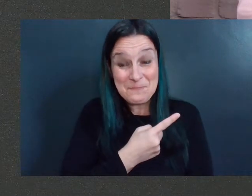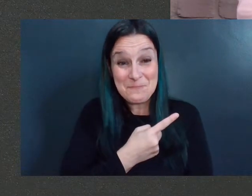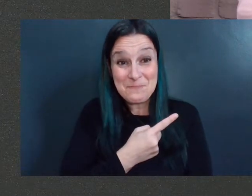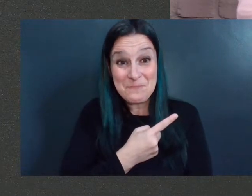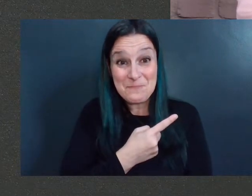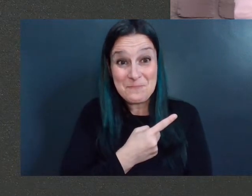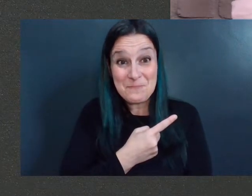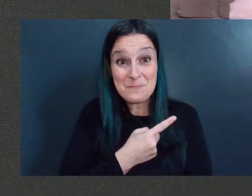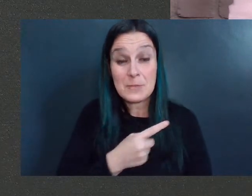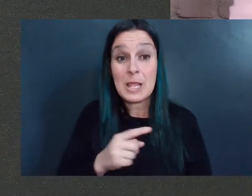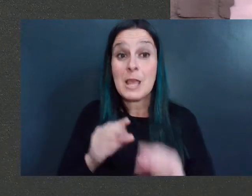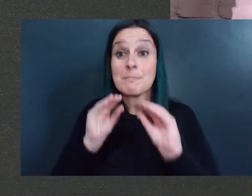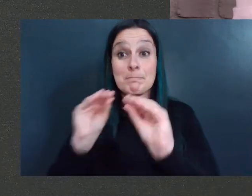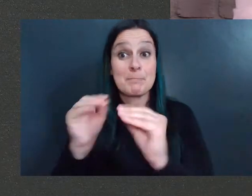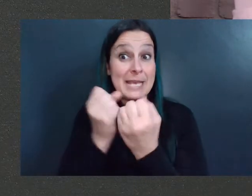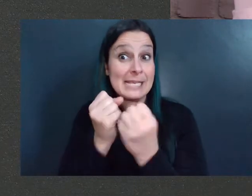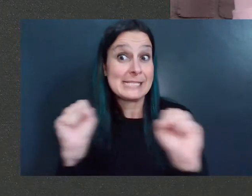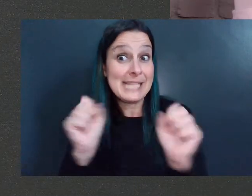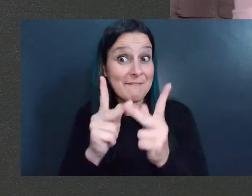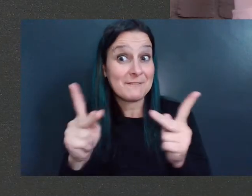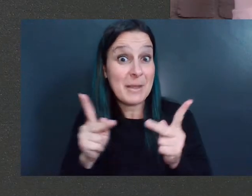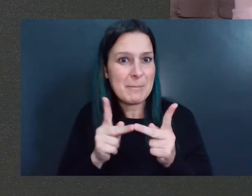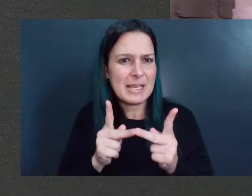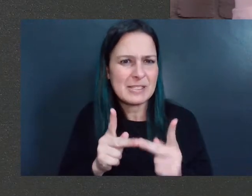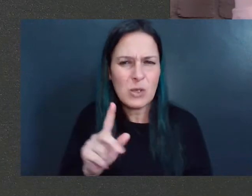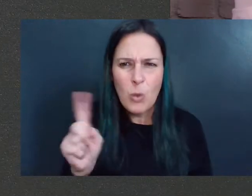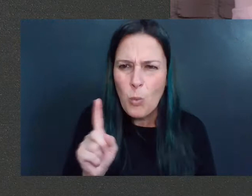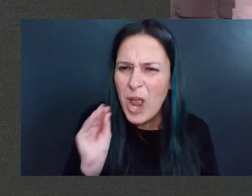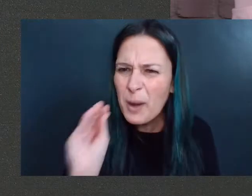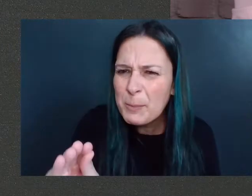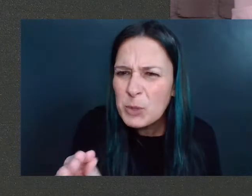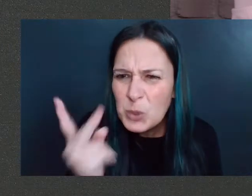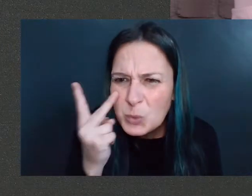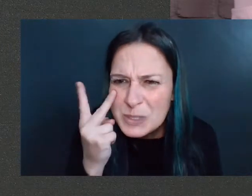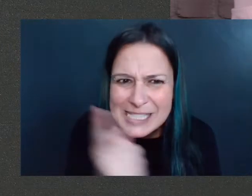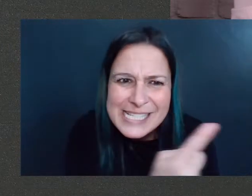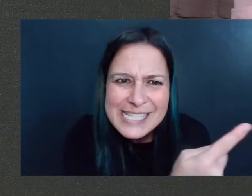and tuck it in a safe place. Do you see where he's putting the lunchbox?